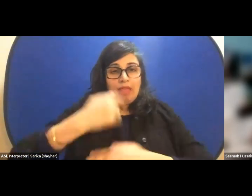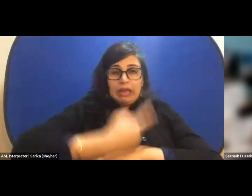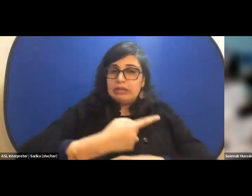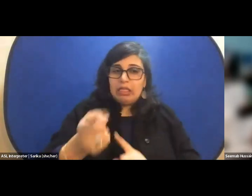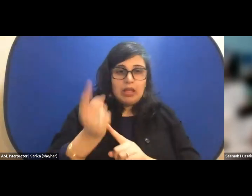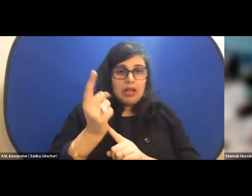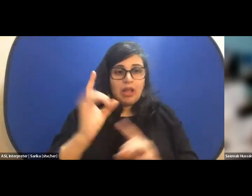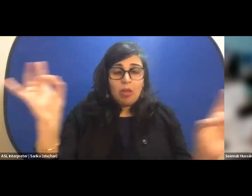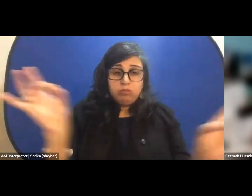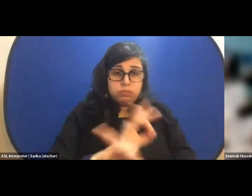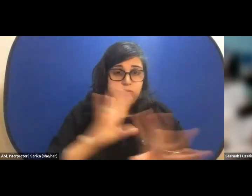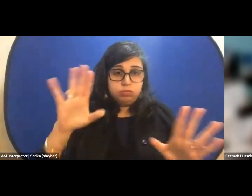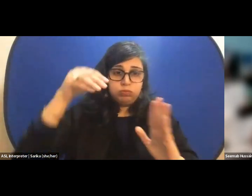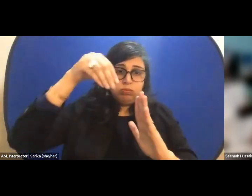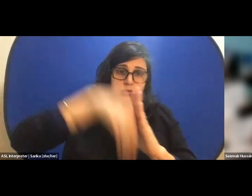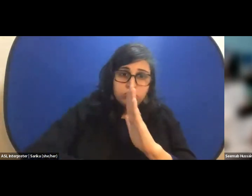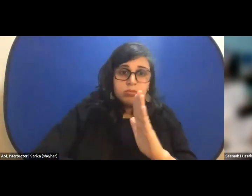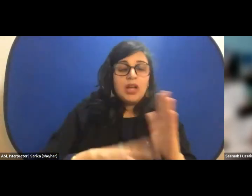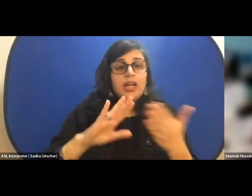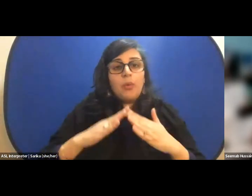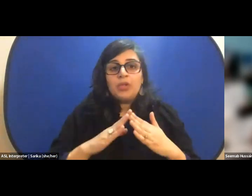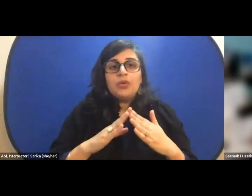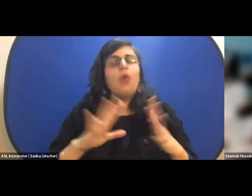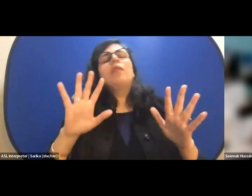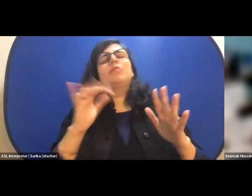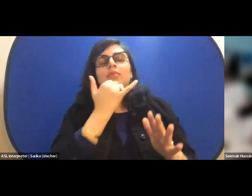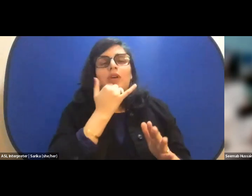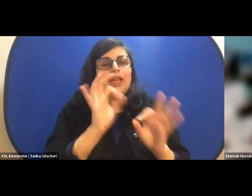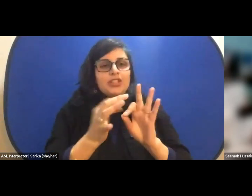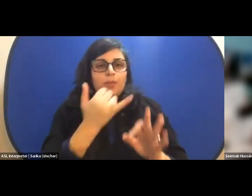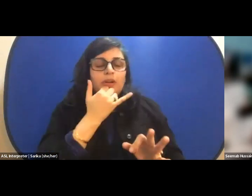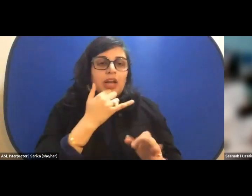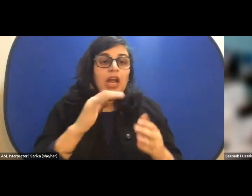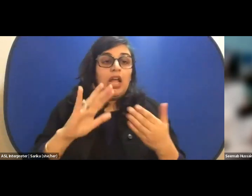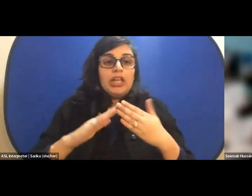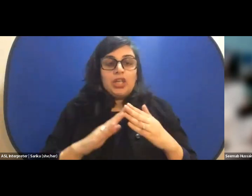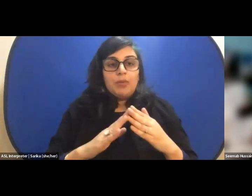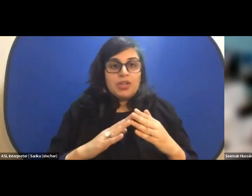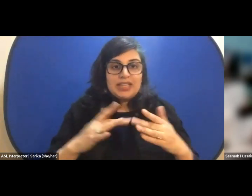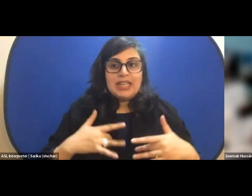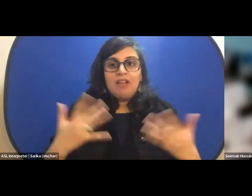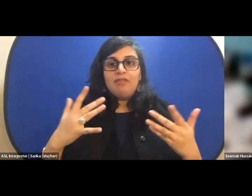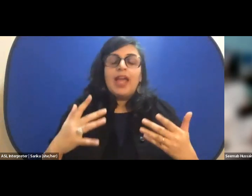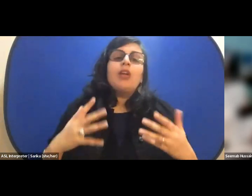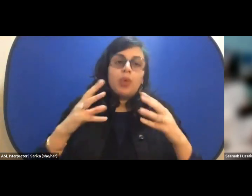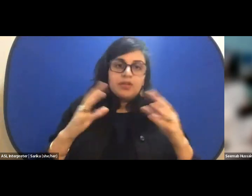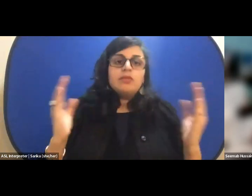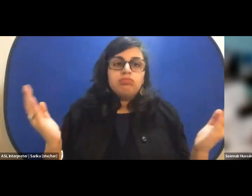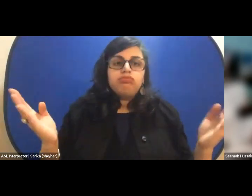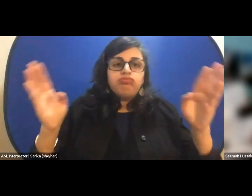2nd, 2020. During that day